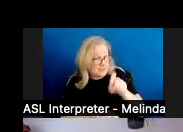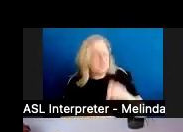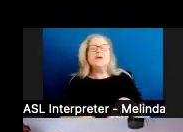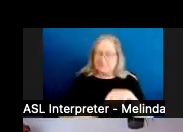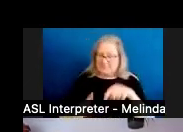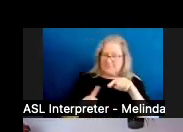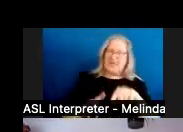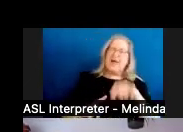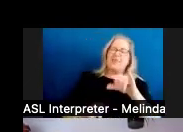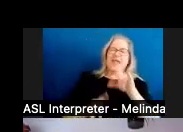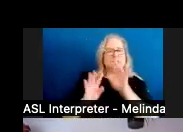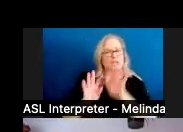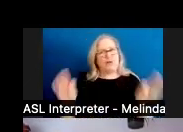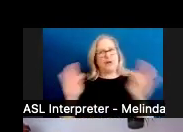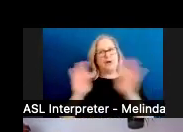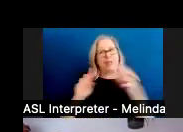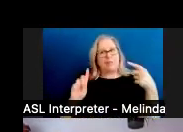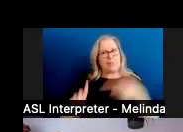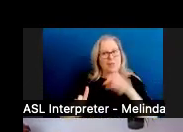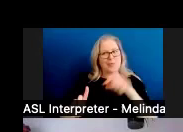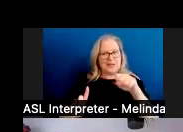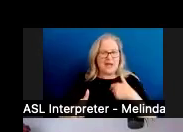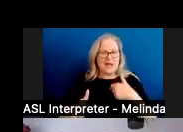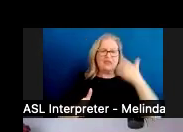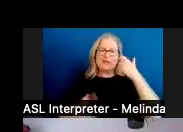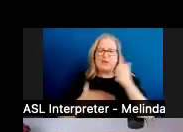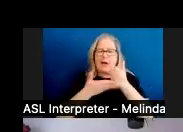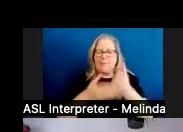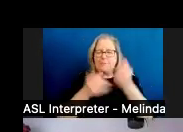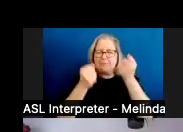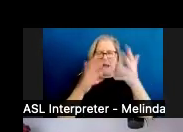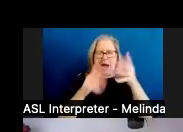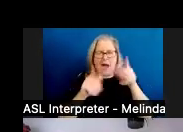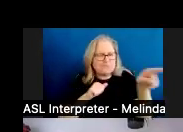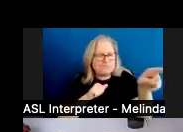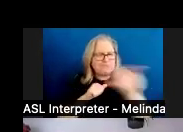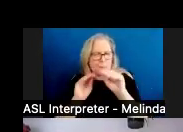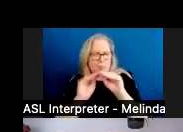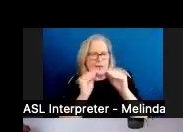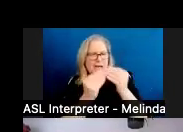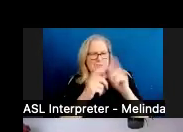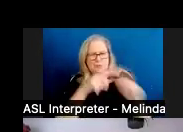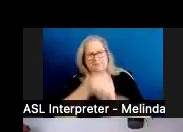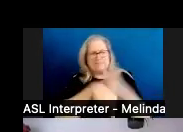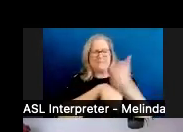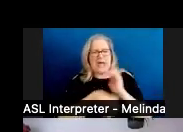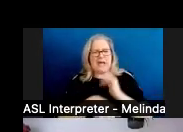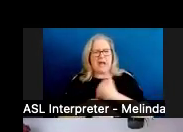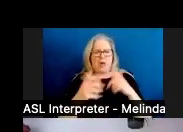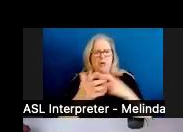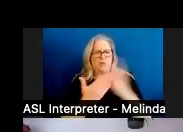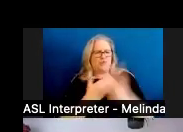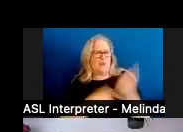actually, and I recently helped a whole bunch of organizations get this done in a big program that we launched this past year here at NCI.